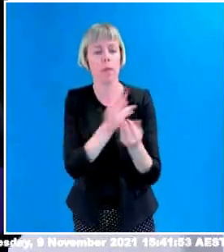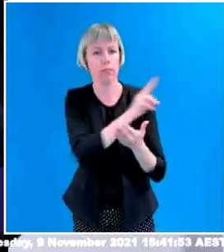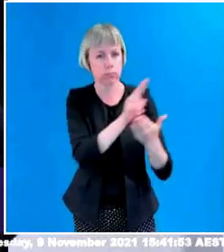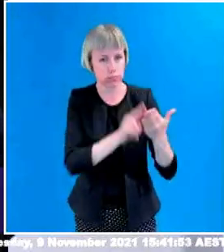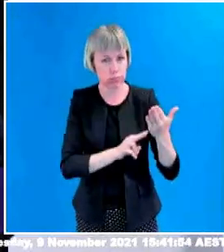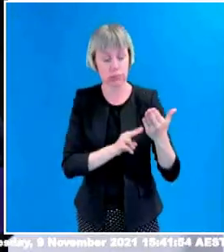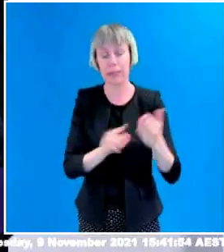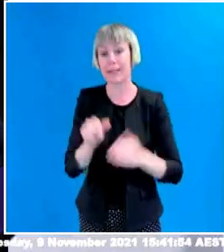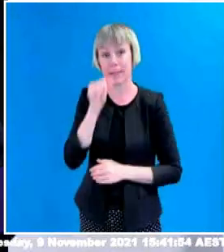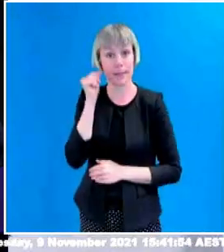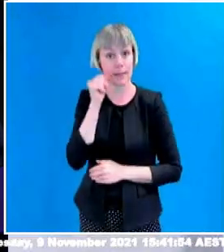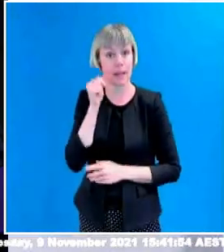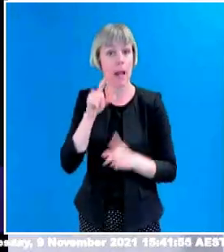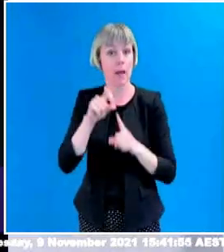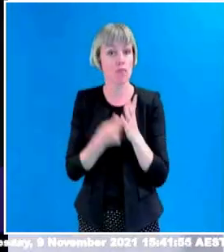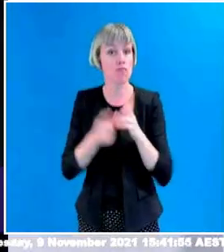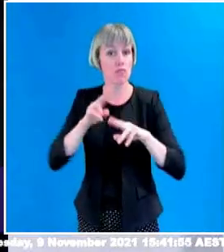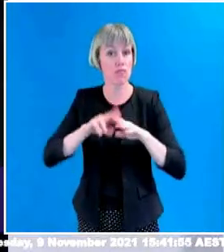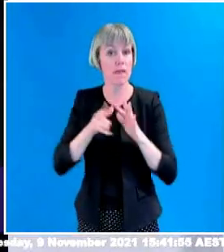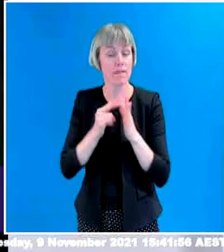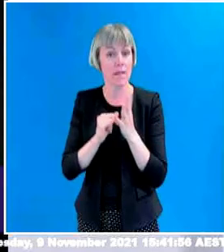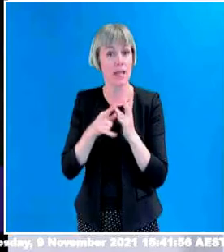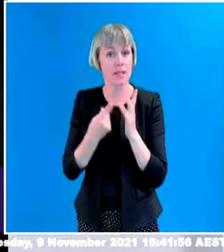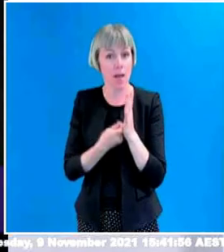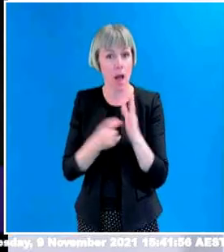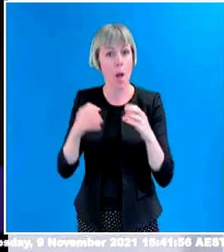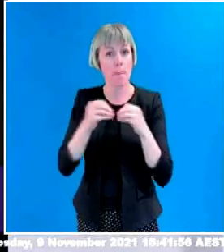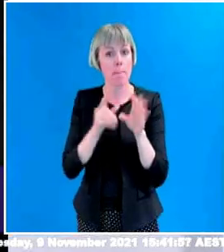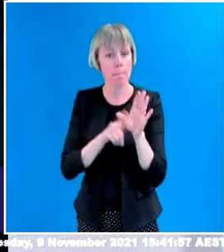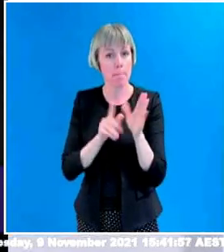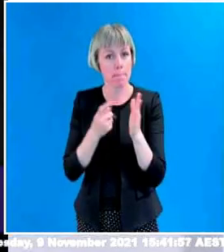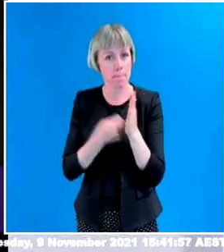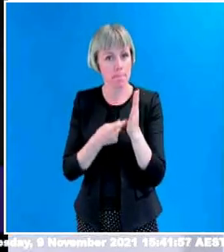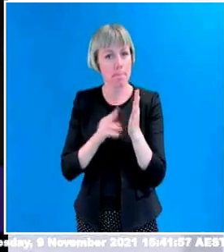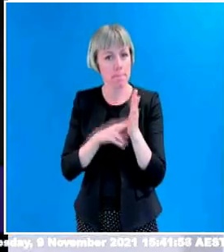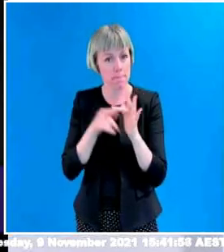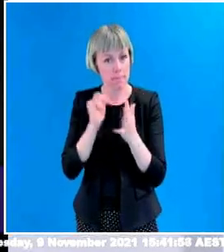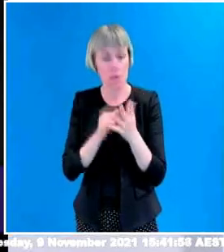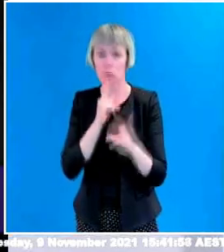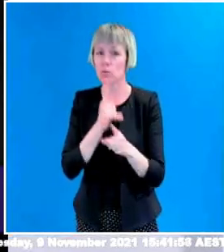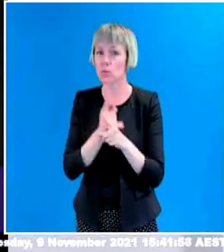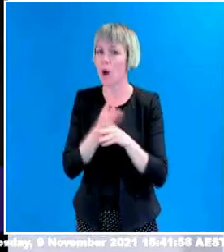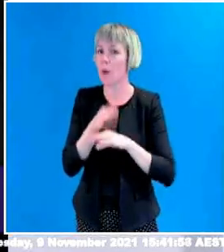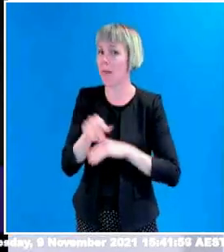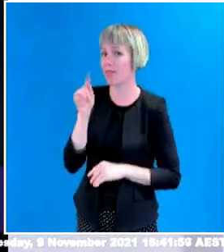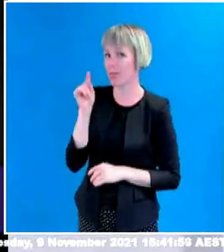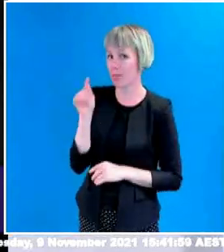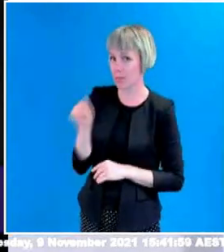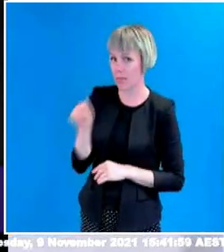respect to the CRPD, and do you have a view on whether that process has